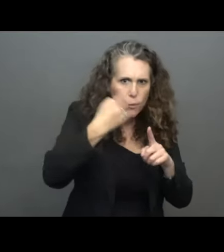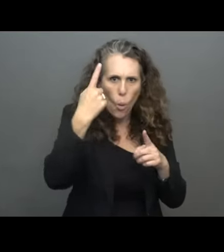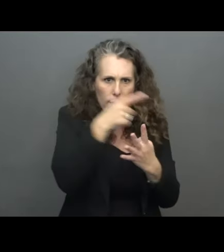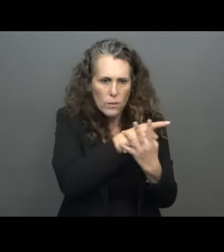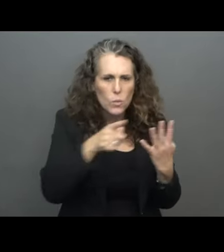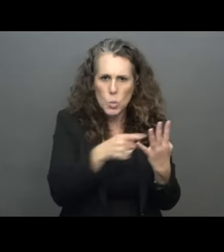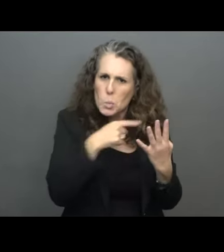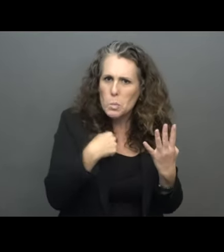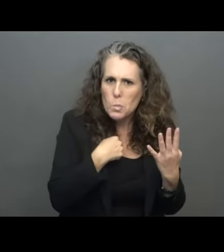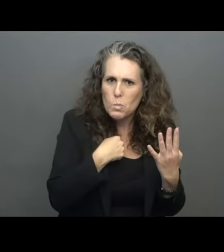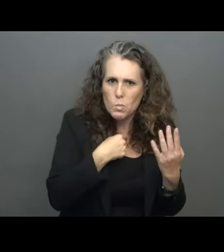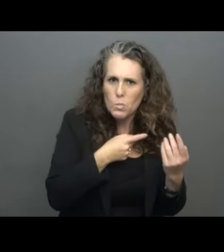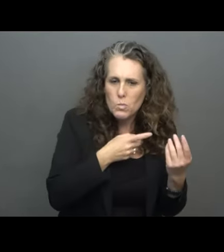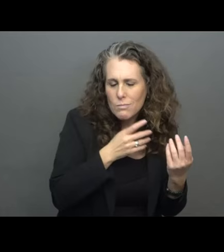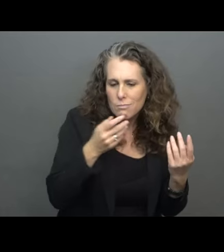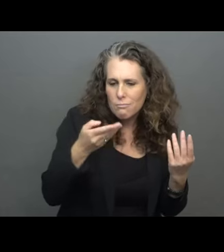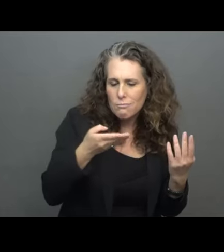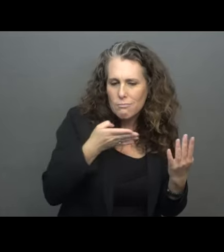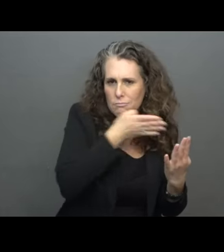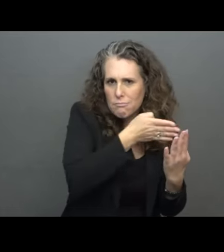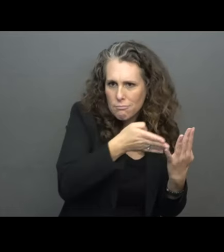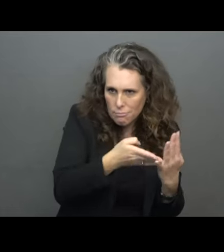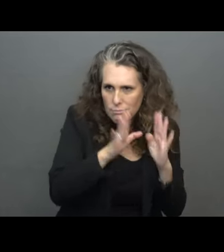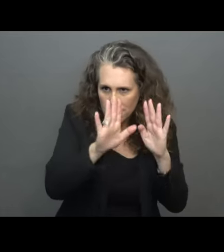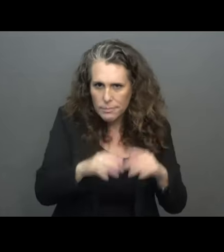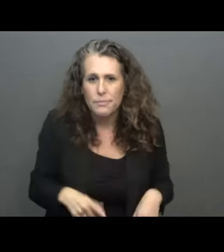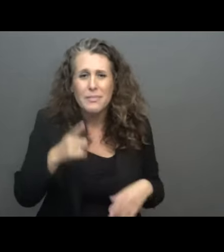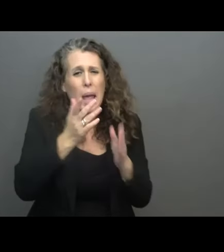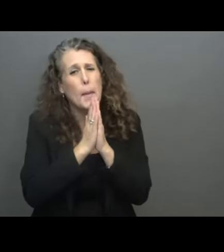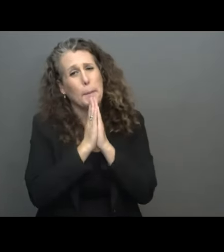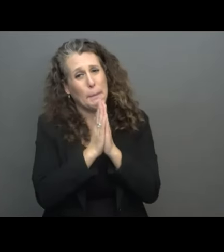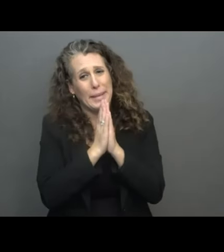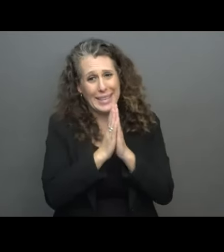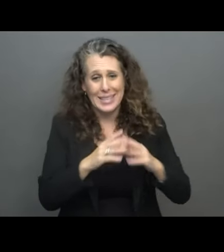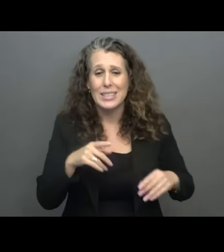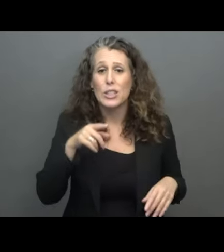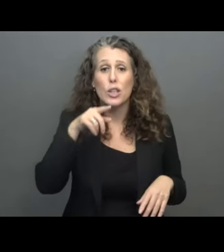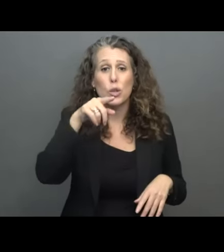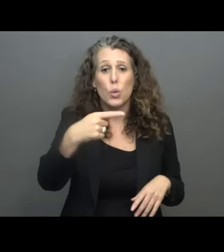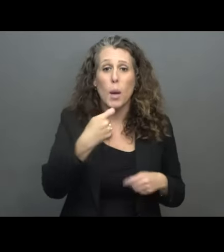cannot kindly remind you, not to forget to mute yourself and turn up your microphone